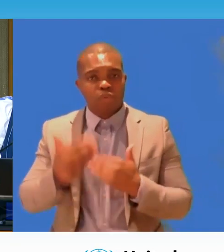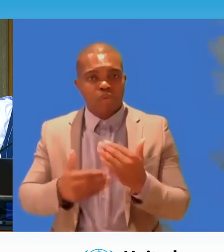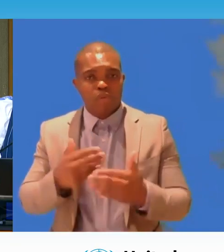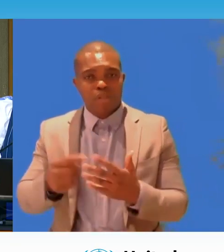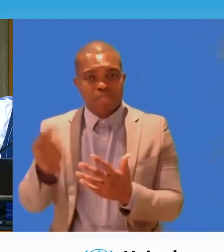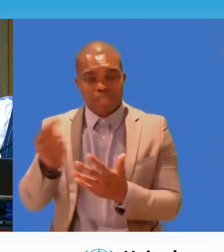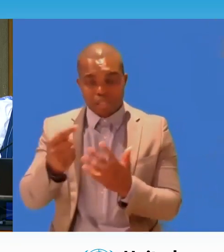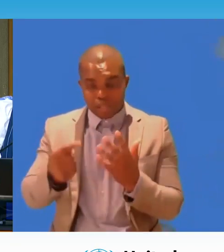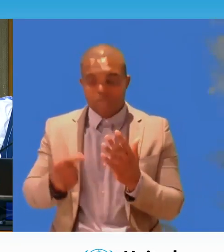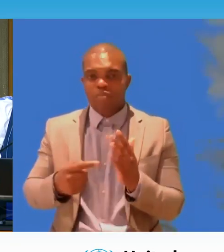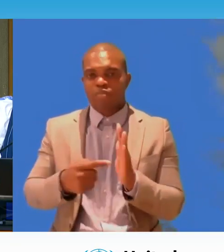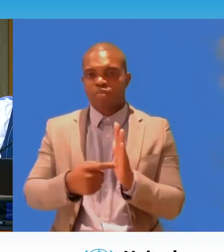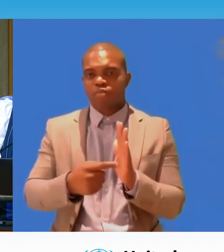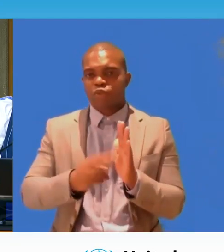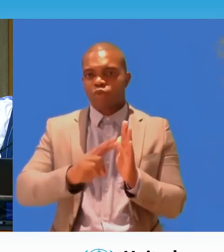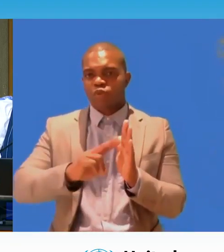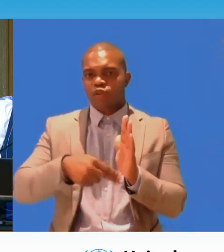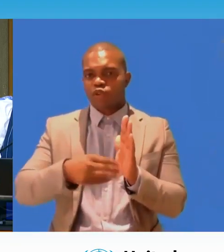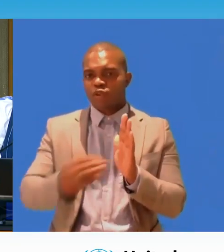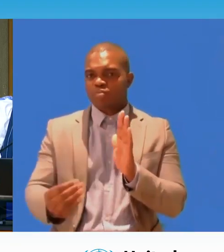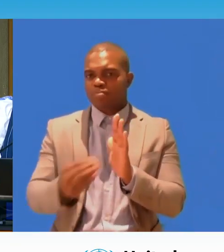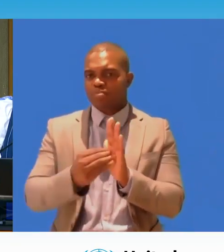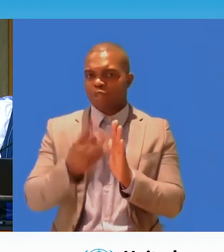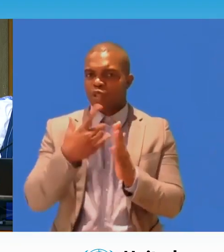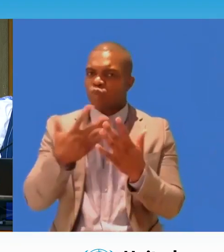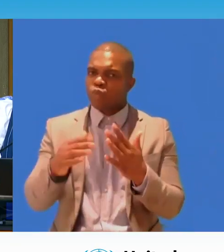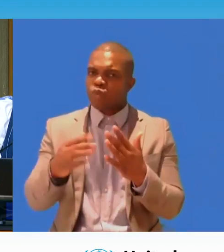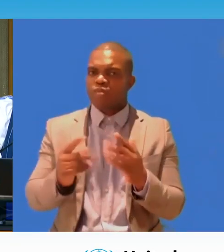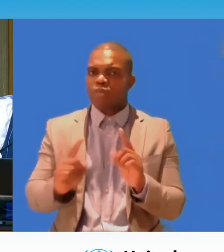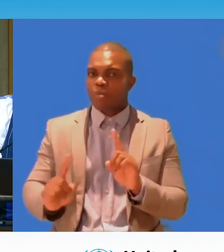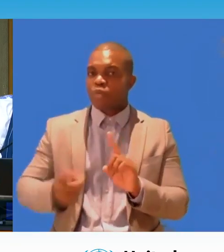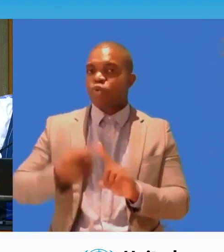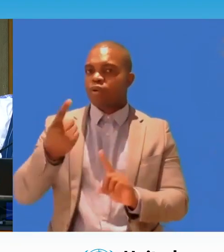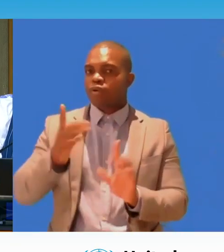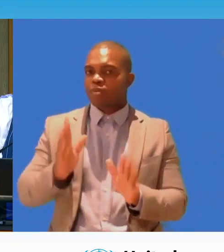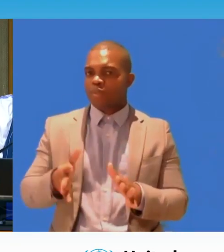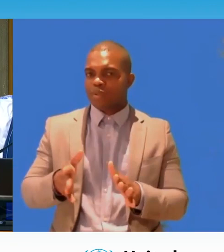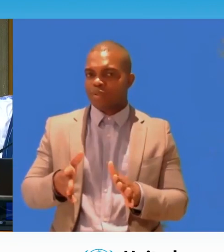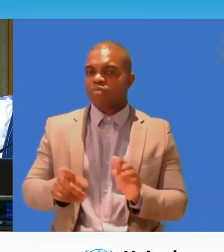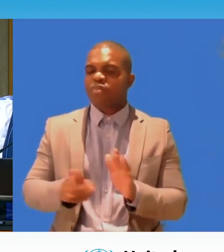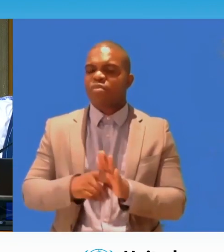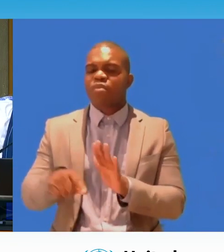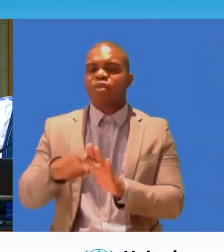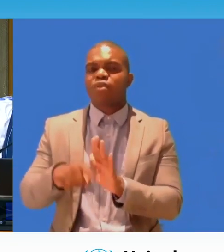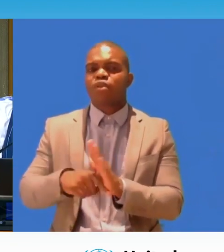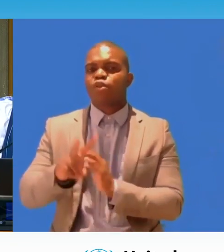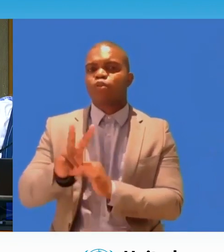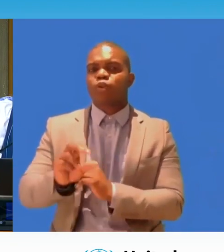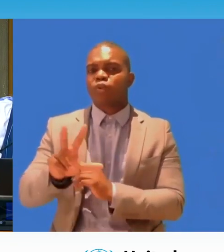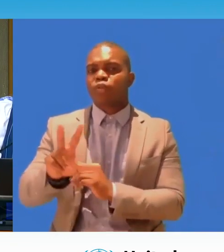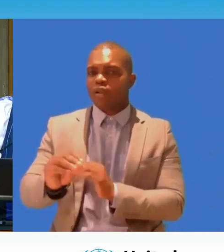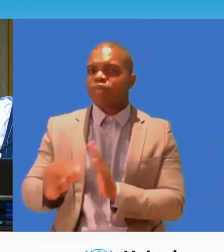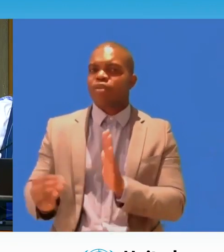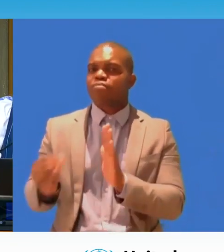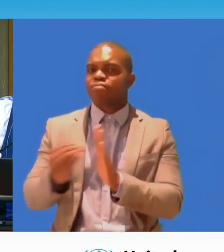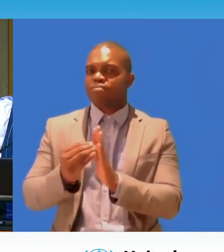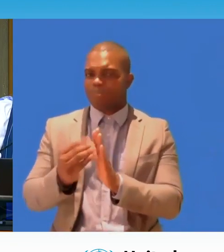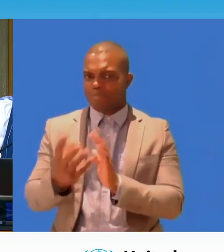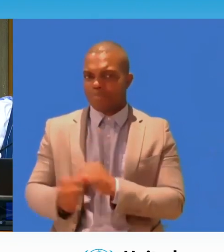must be matched by strong actions including targeted funding disability disaggregated data